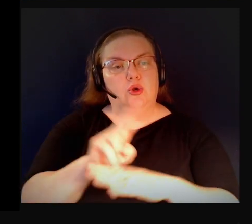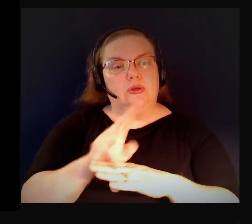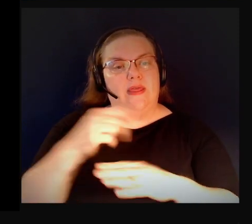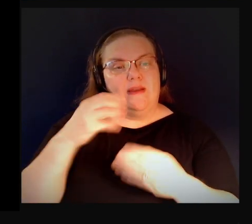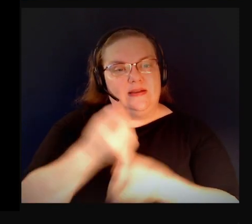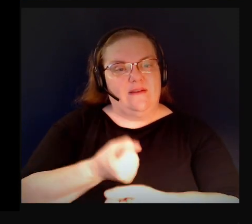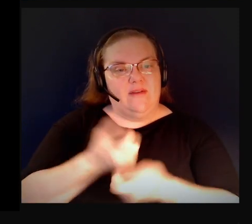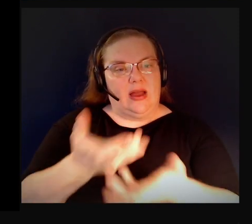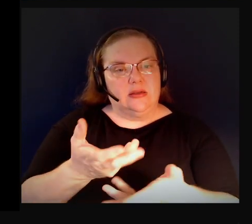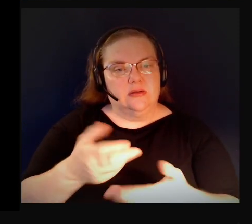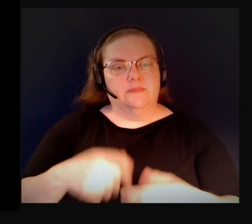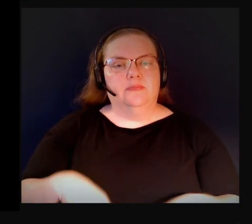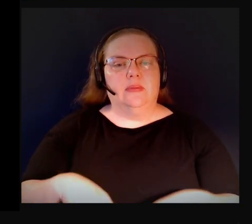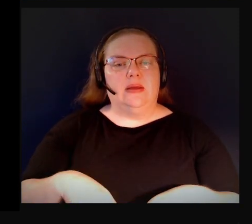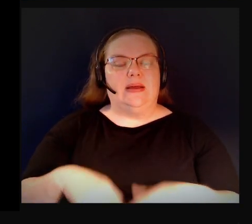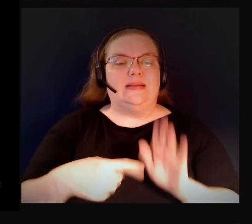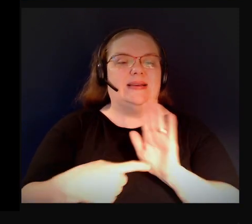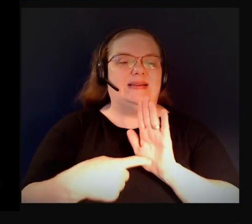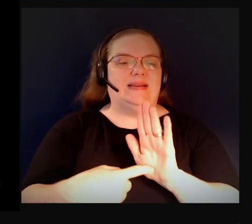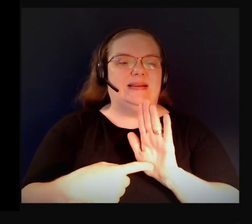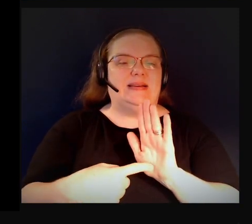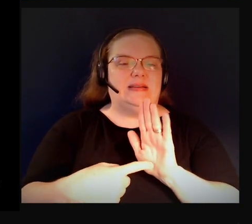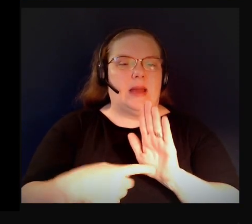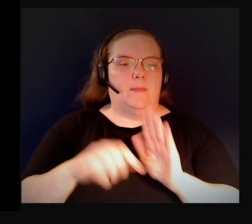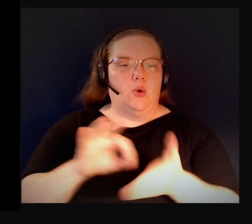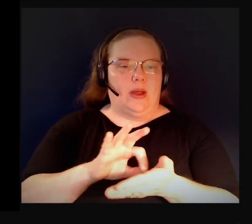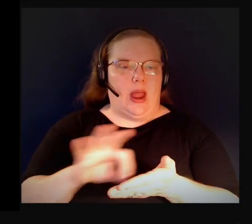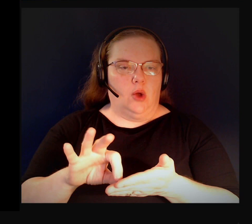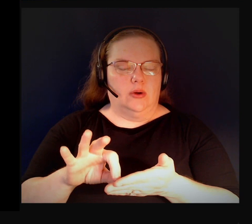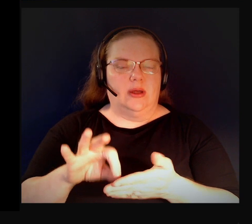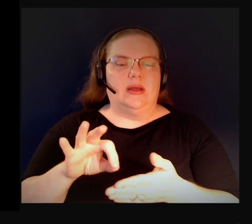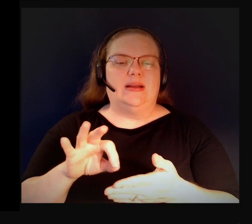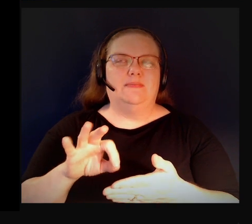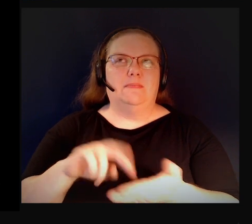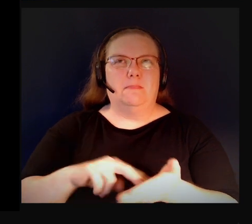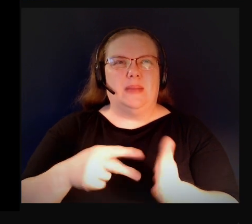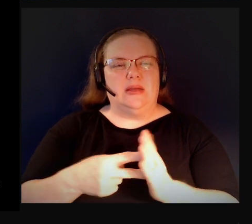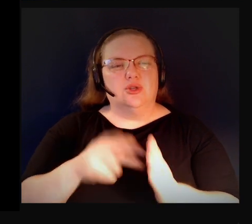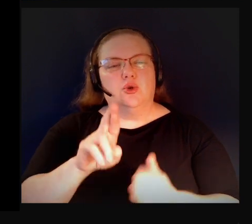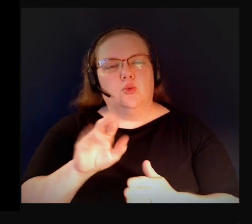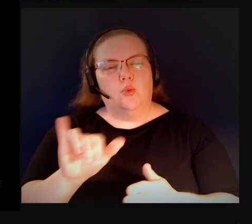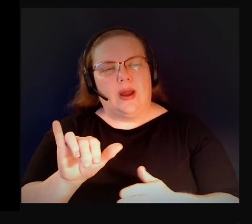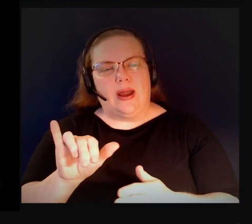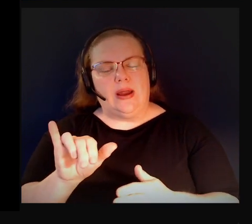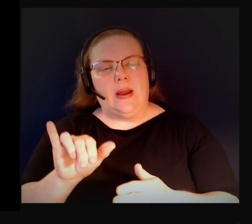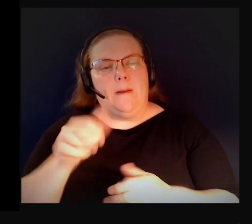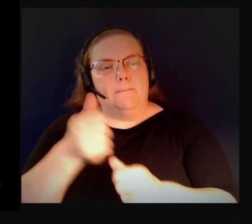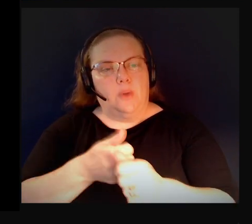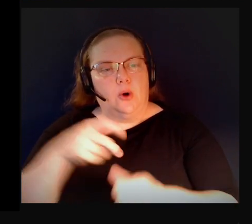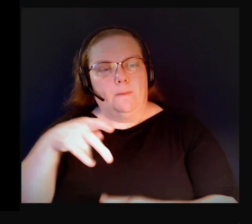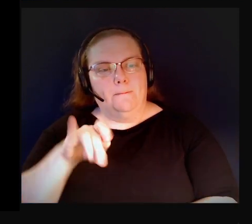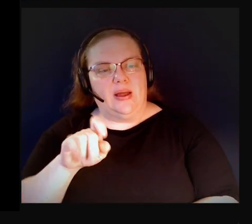One of them is sample counts. This refers to the number of rays per pixel that HDRP needs to evaluate an effect.